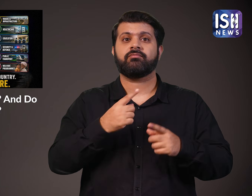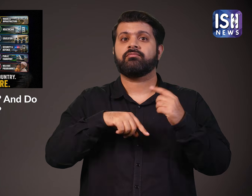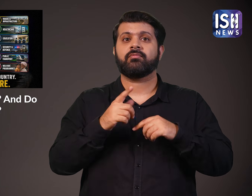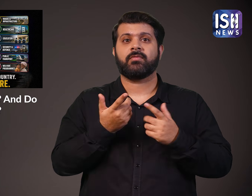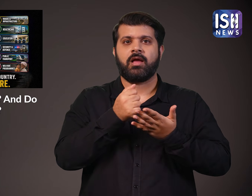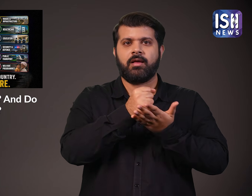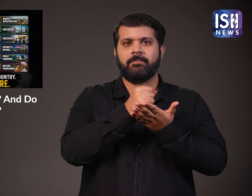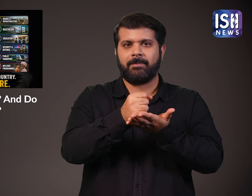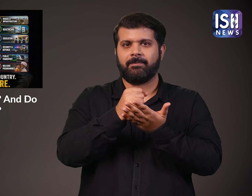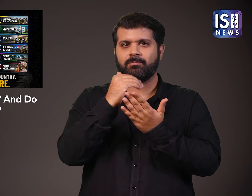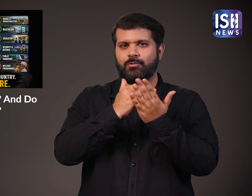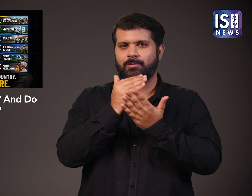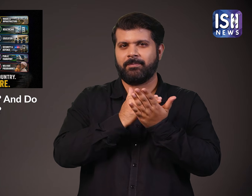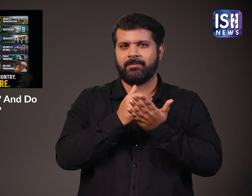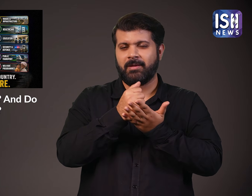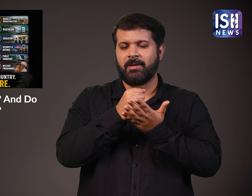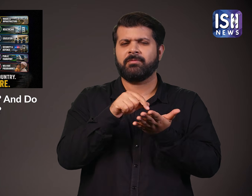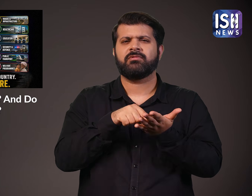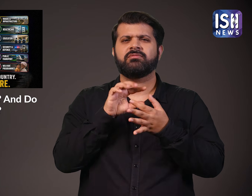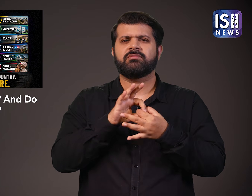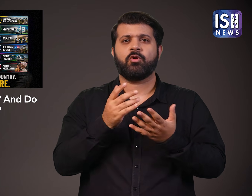Welfare Programmes -